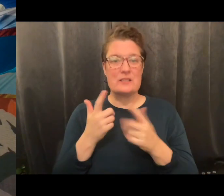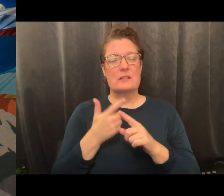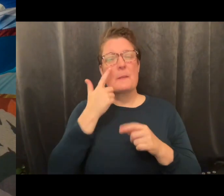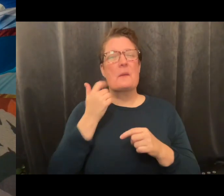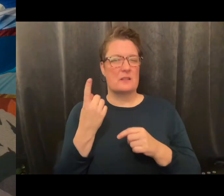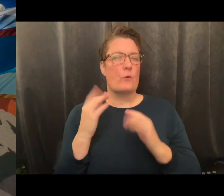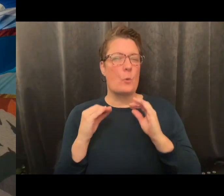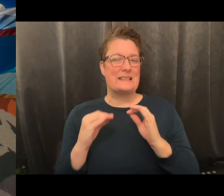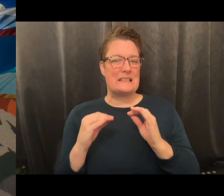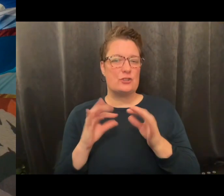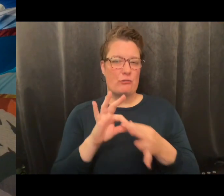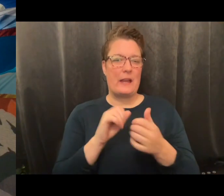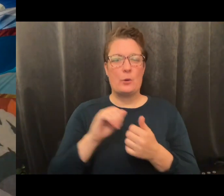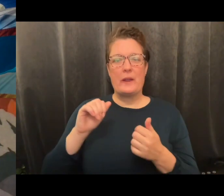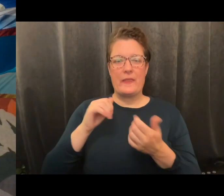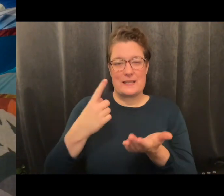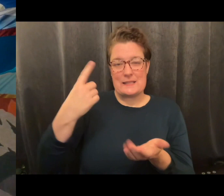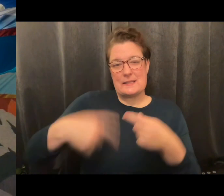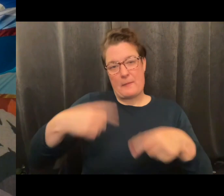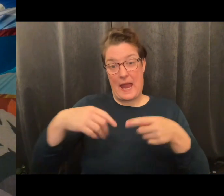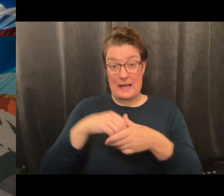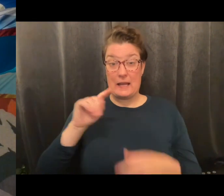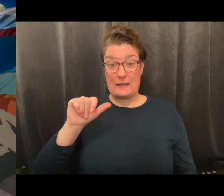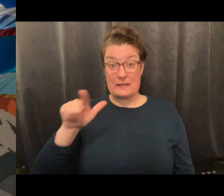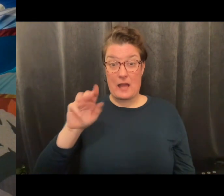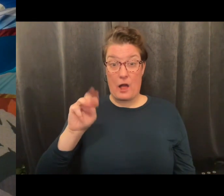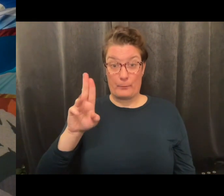Basically, what is the right thing to do if we discover that the house